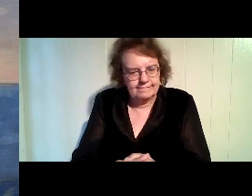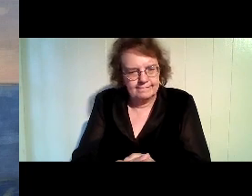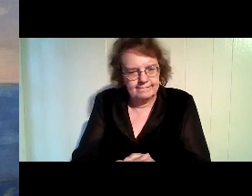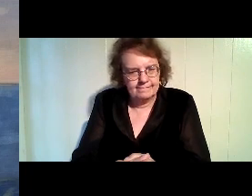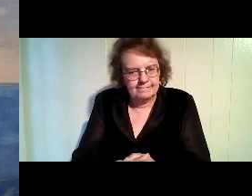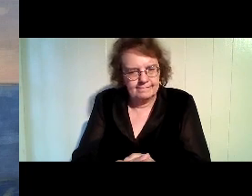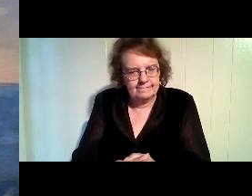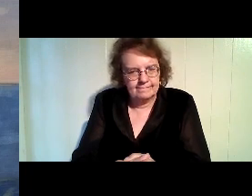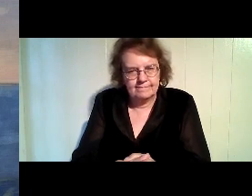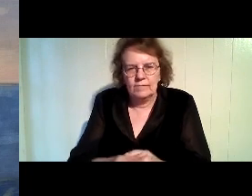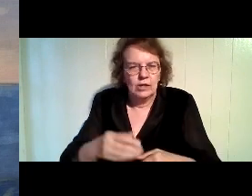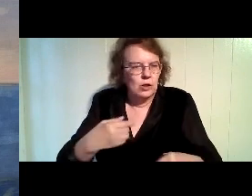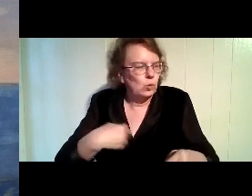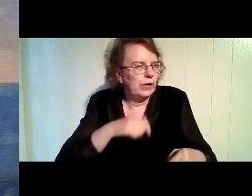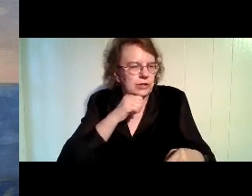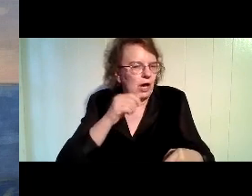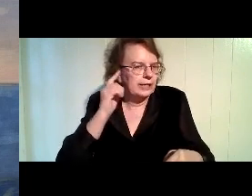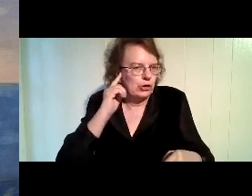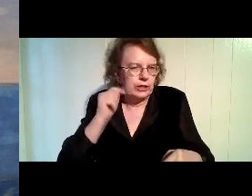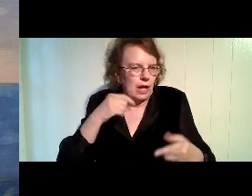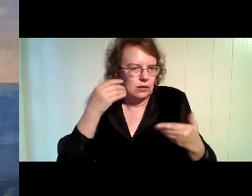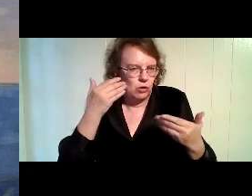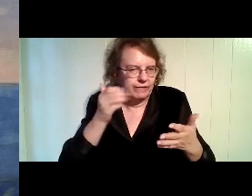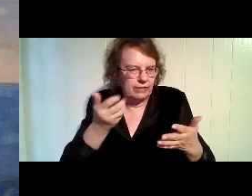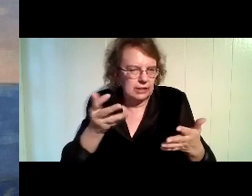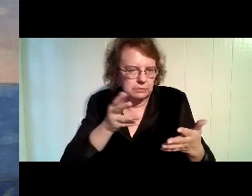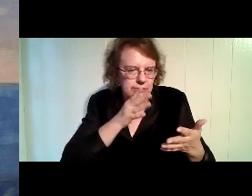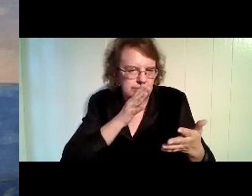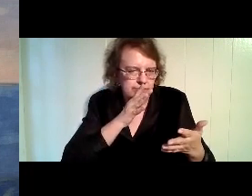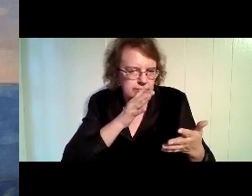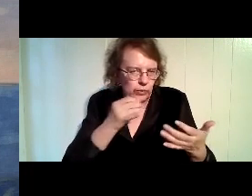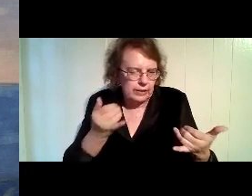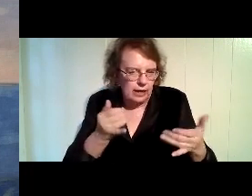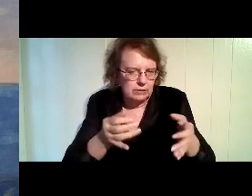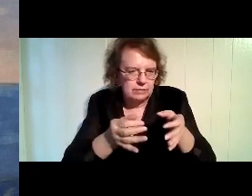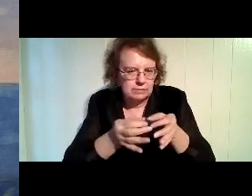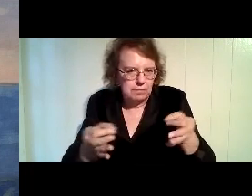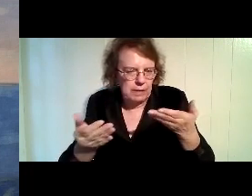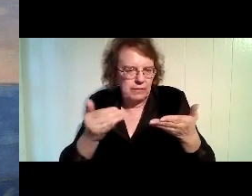And we are not hearing it, so I don't know if if anything is being narrated yet, but it might be that system audio